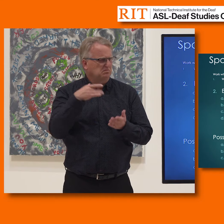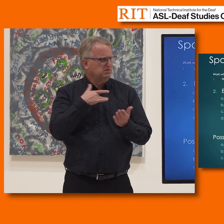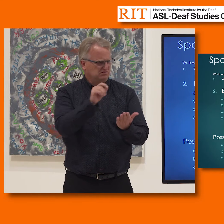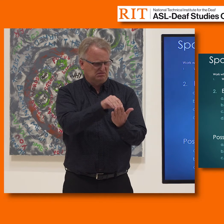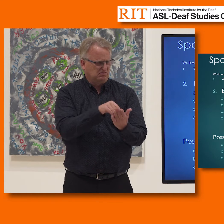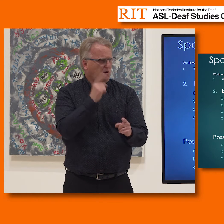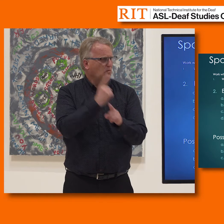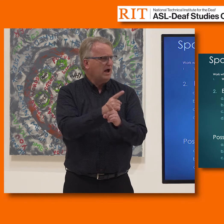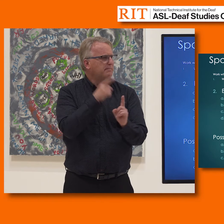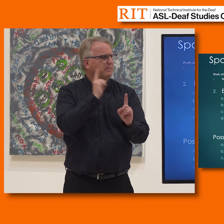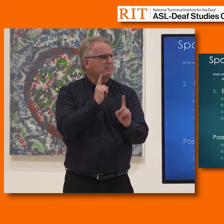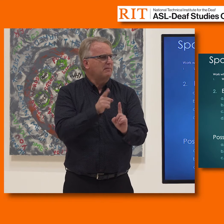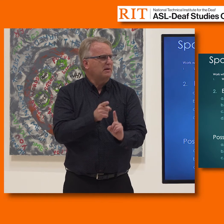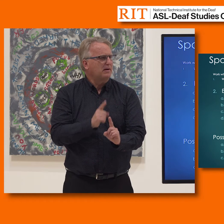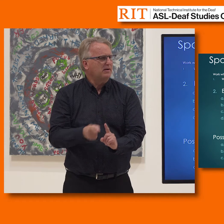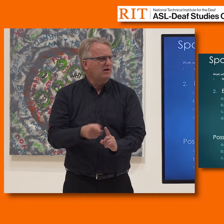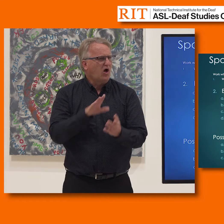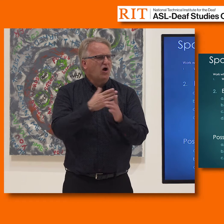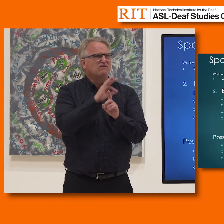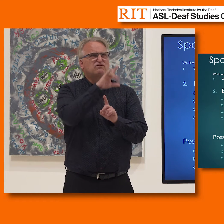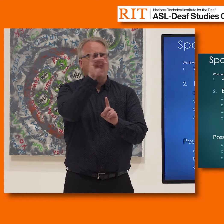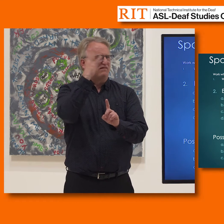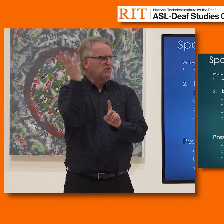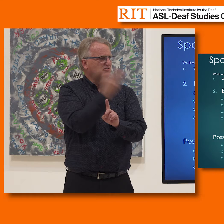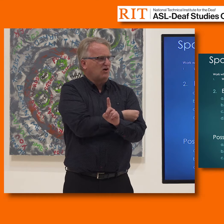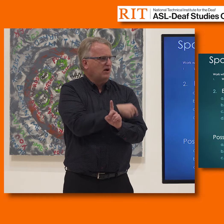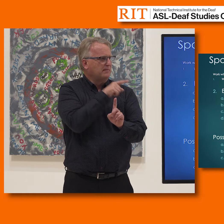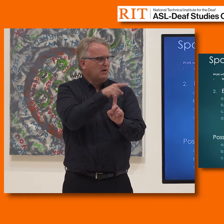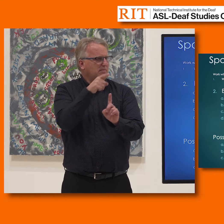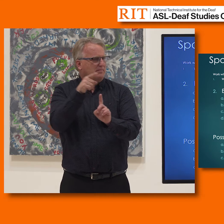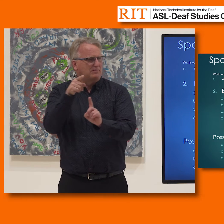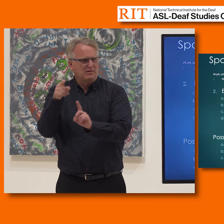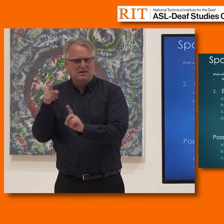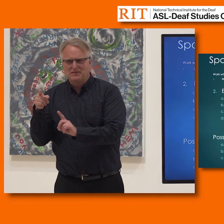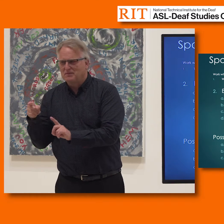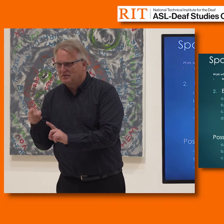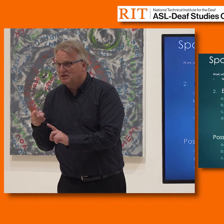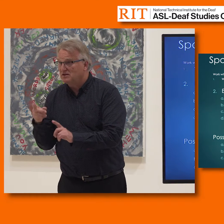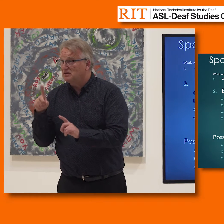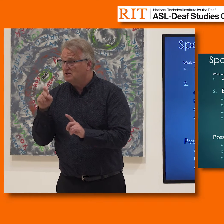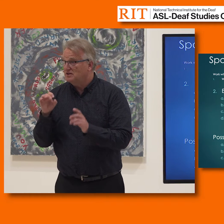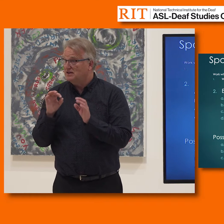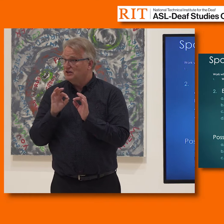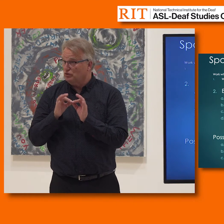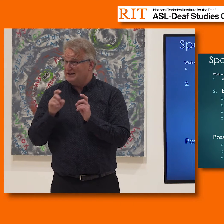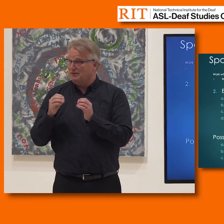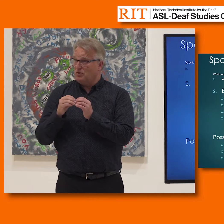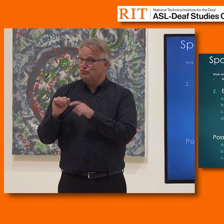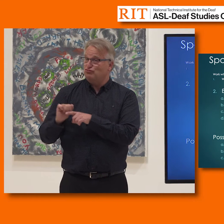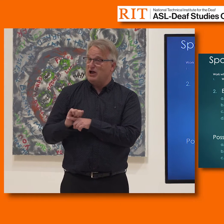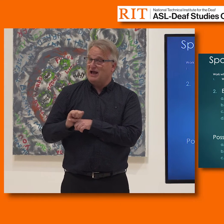That's what good notetaking is all about, right? It's about getting rid of the fluff and the extraneous, unnecessary information